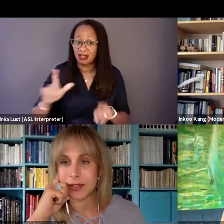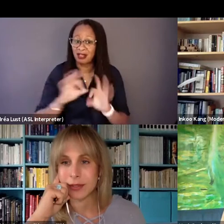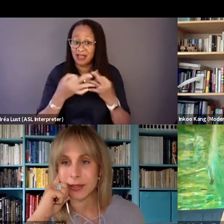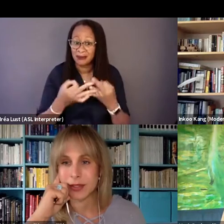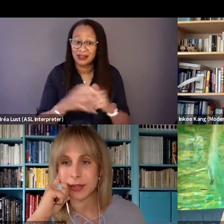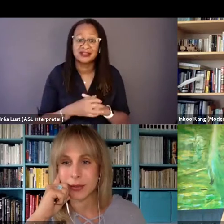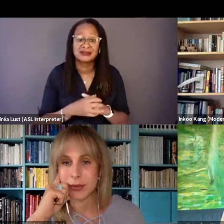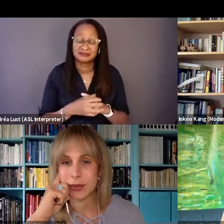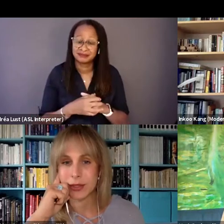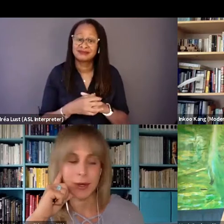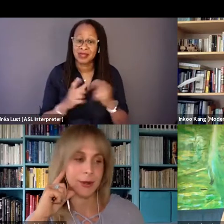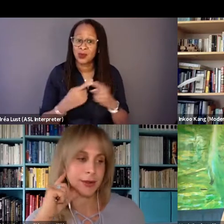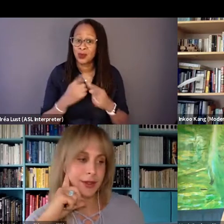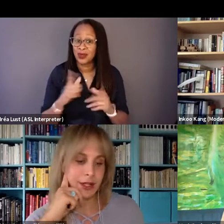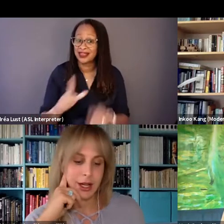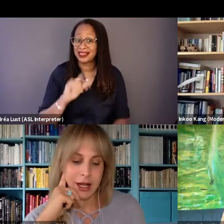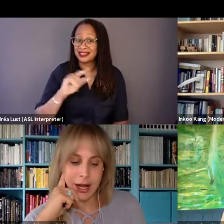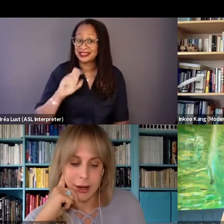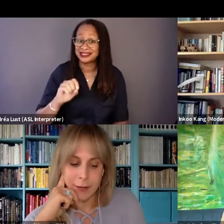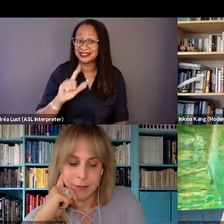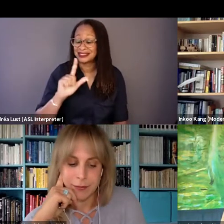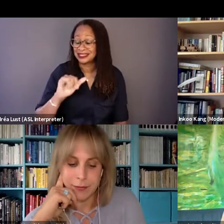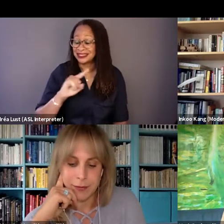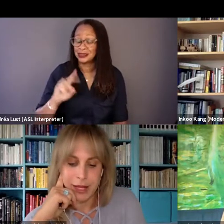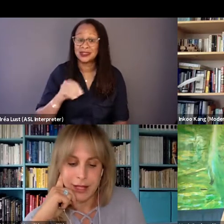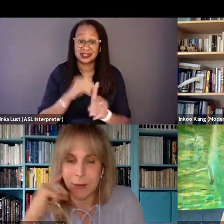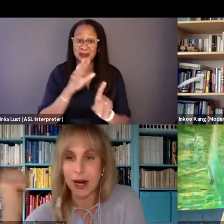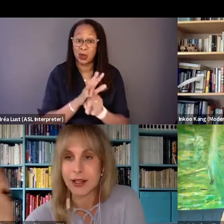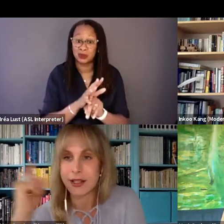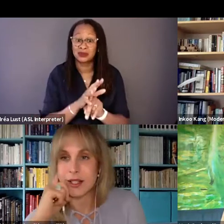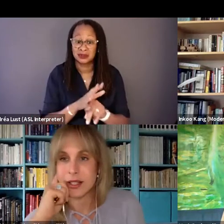once Liz was exposed and apprehended